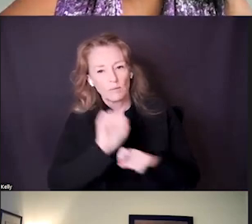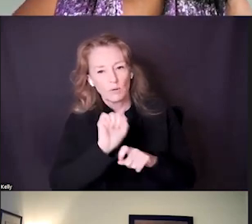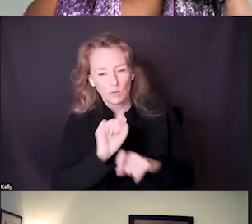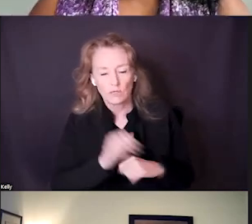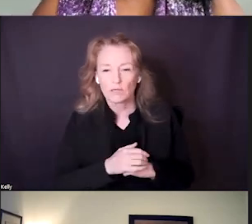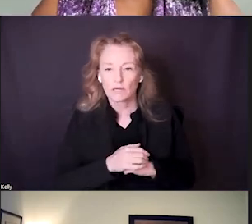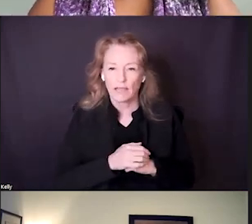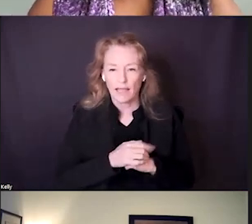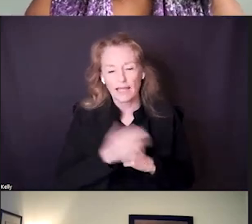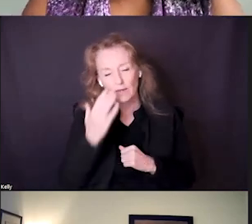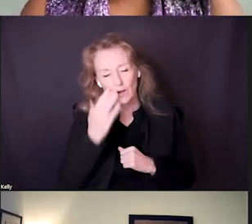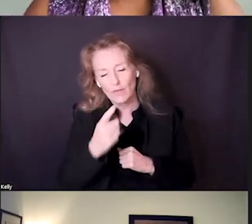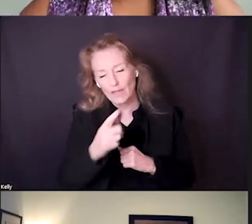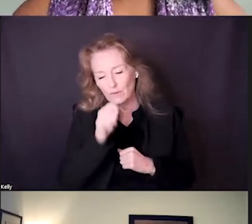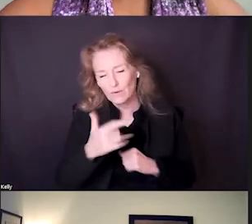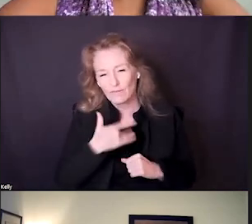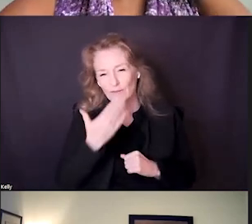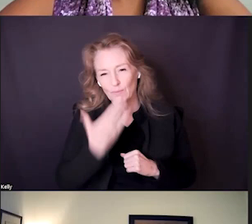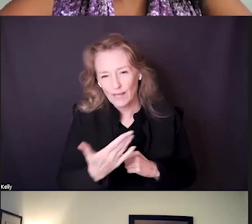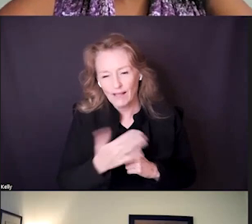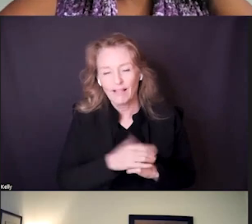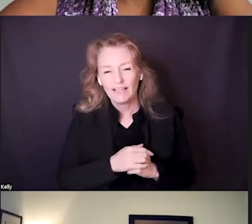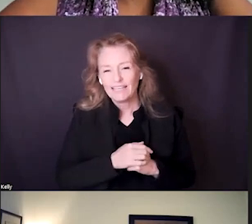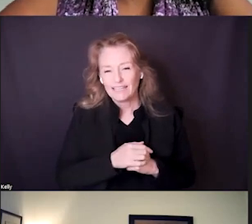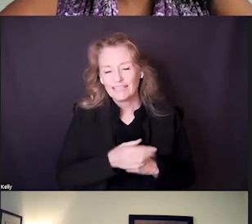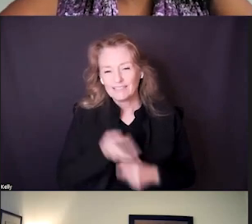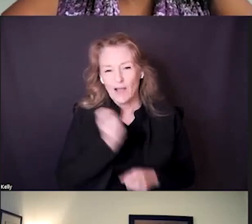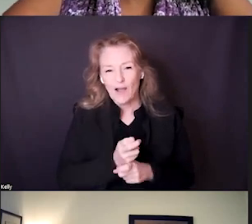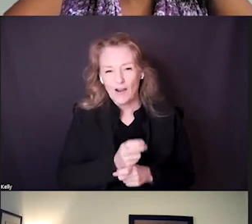I KNOW IT IS TRICKY TO SPEAK WHEN YOU ARE NOT FEELING GREAT.